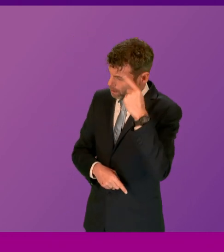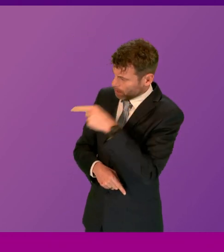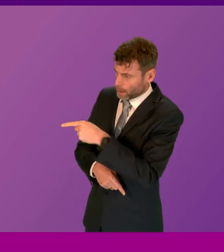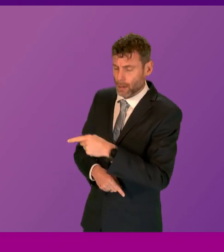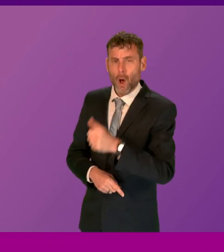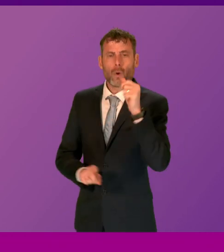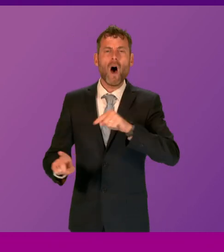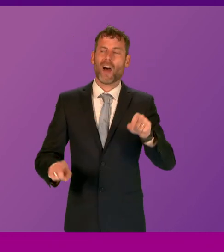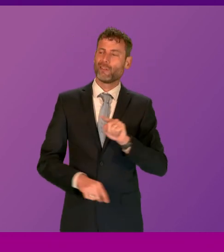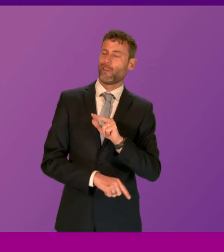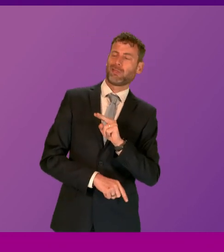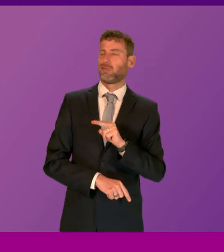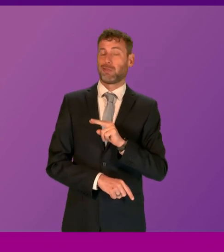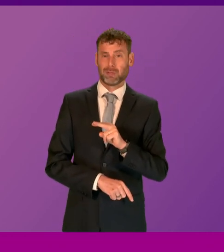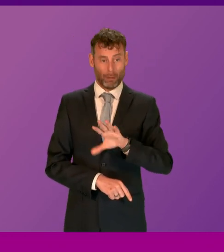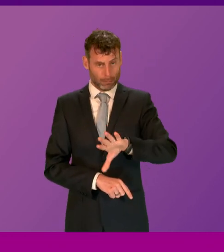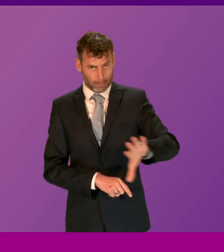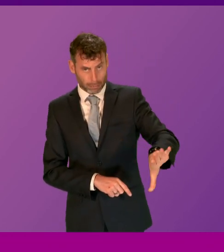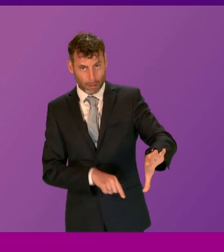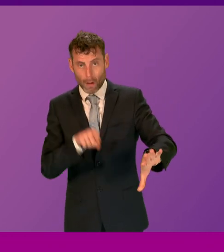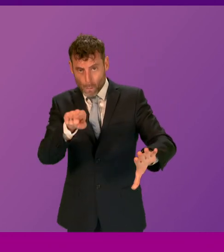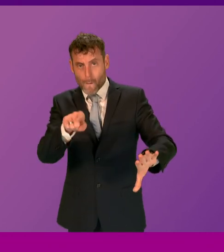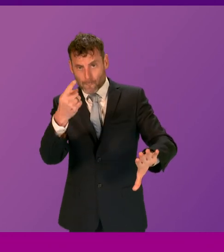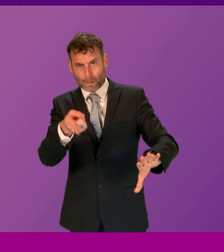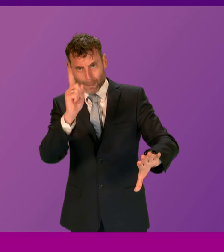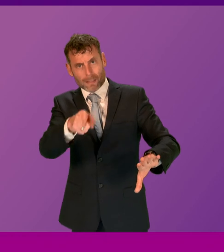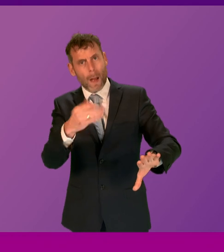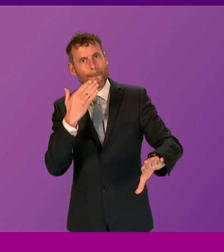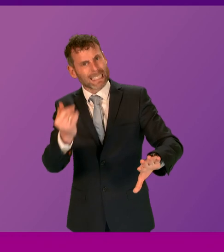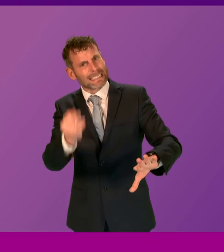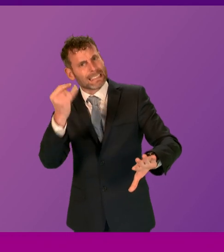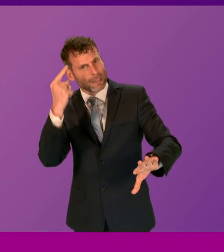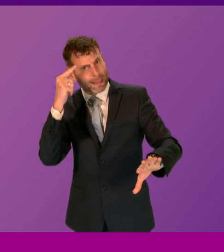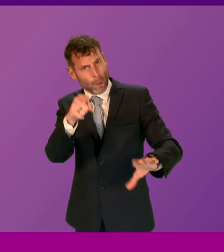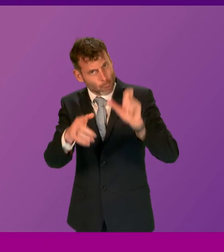on his front bench do and tell us what urgent action he is taking to stop ambulances being